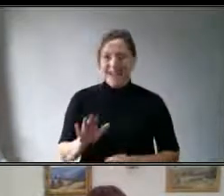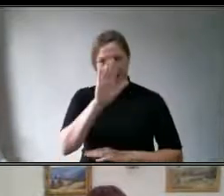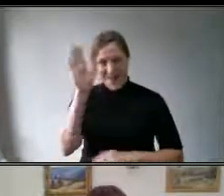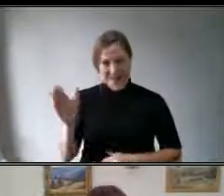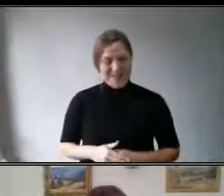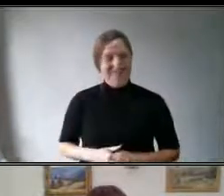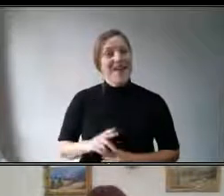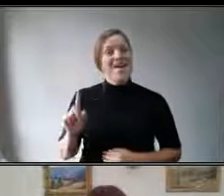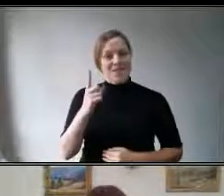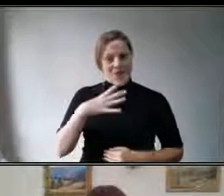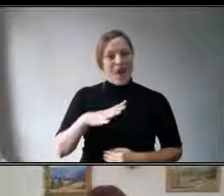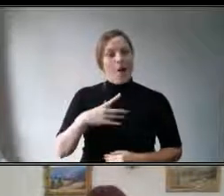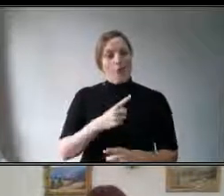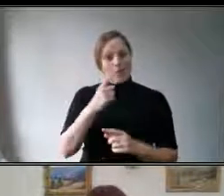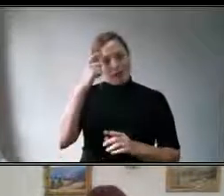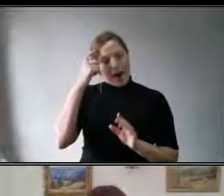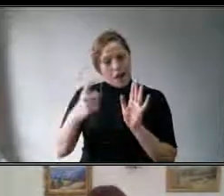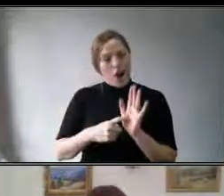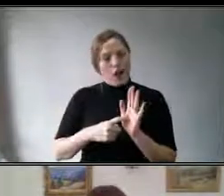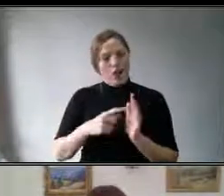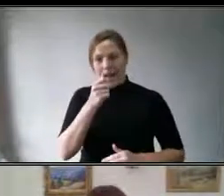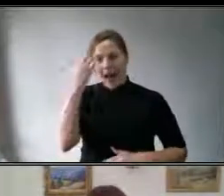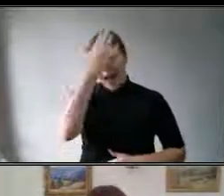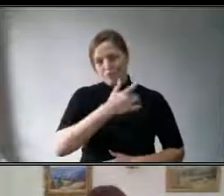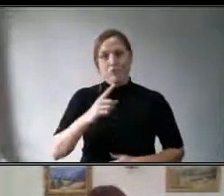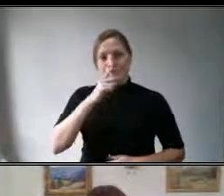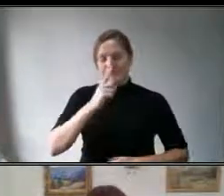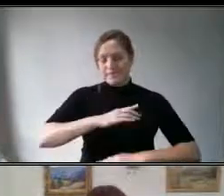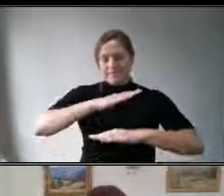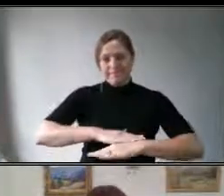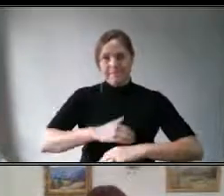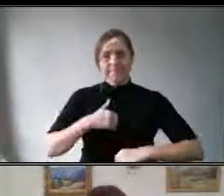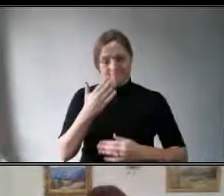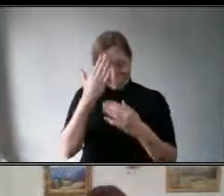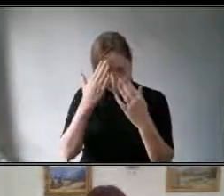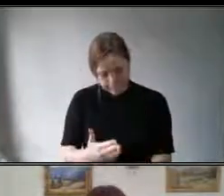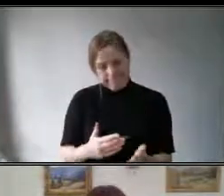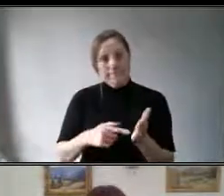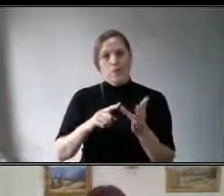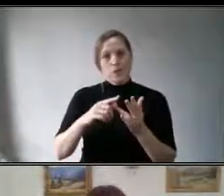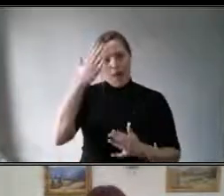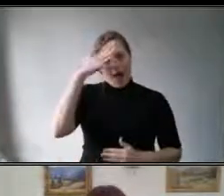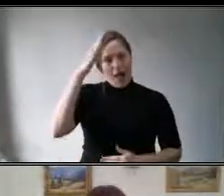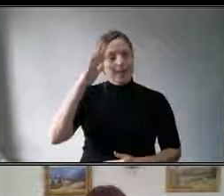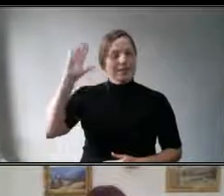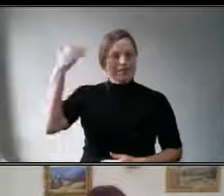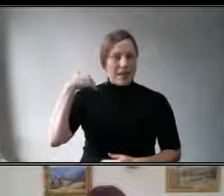the urination also and pay my respects to their elders past present and emerging uh